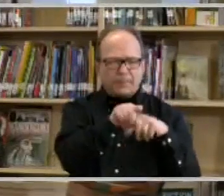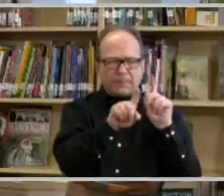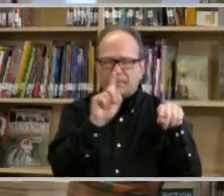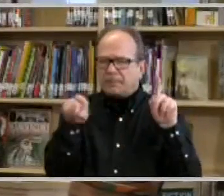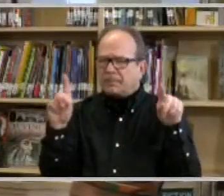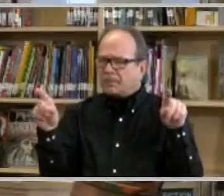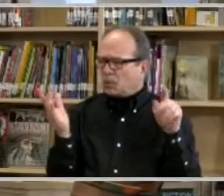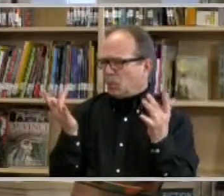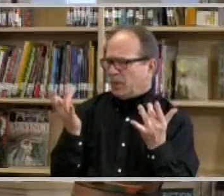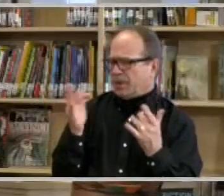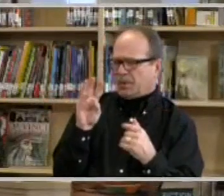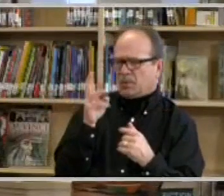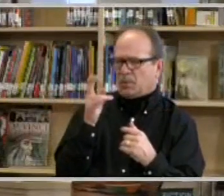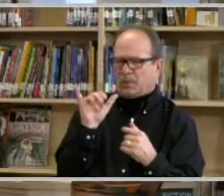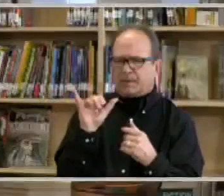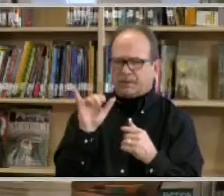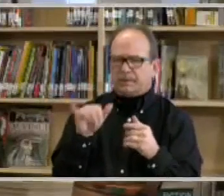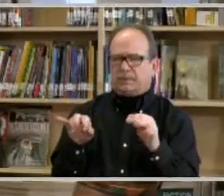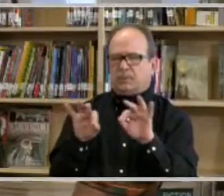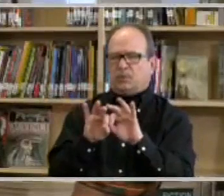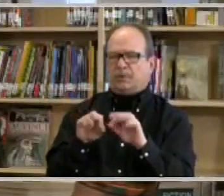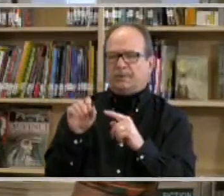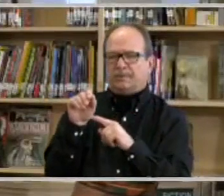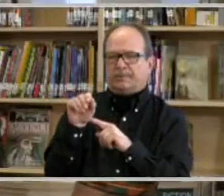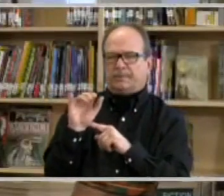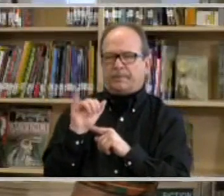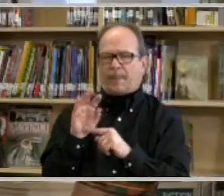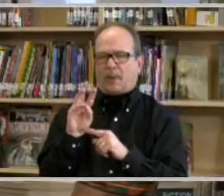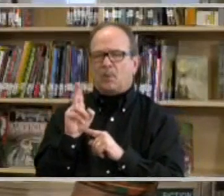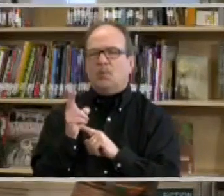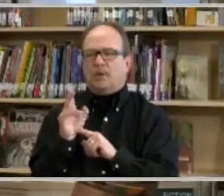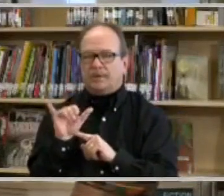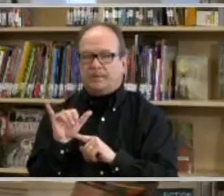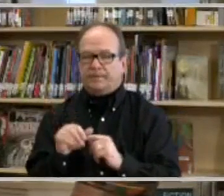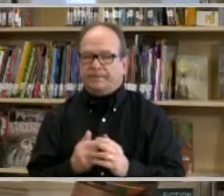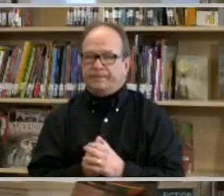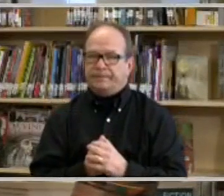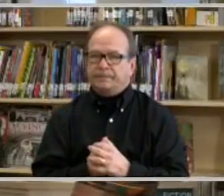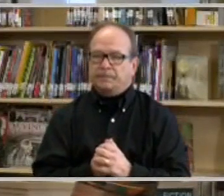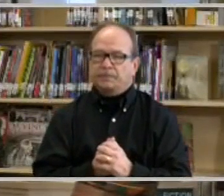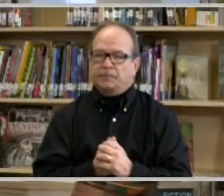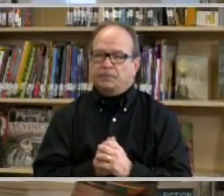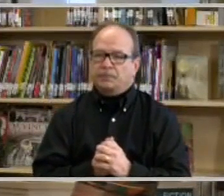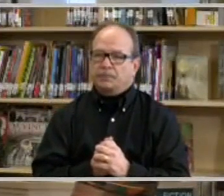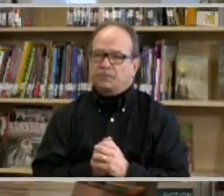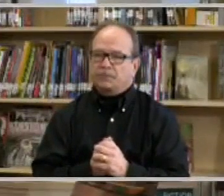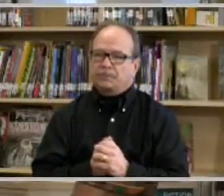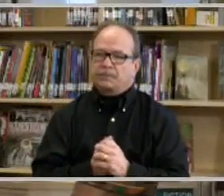CAUSING, YOU KNOW, WHAT IS REQUIRING OUR MEASURES TO BE